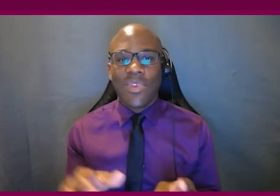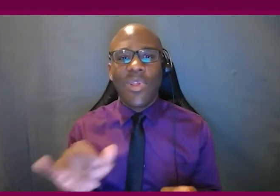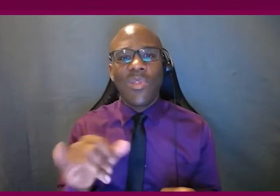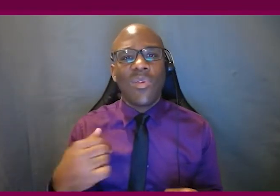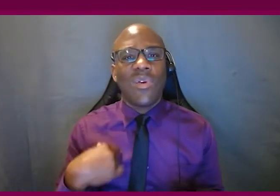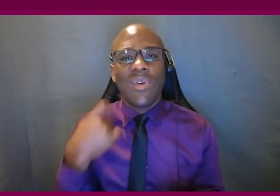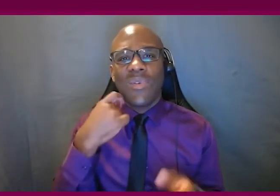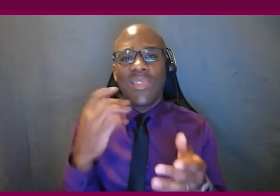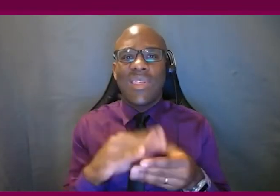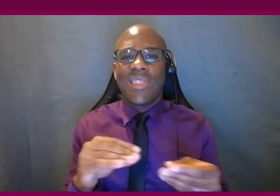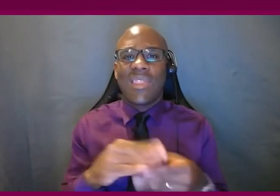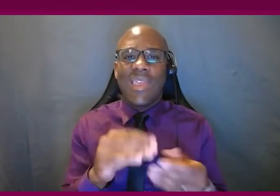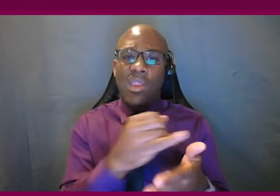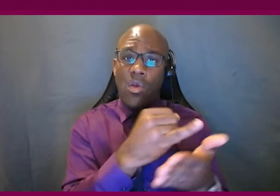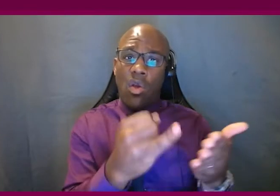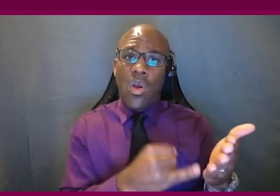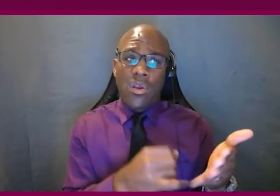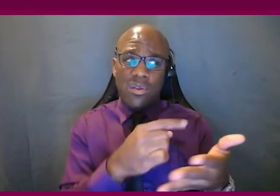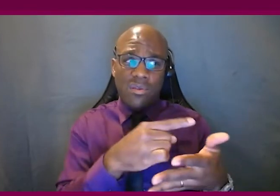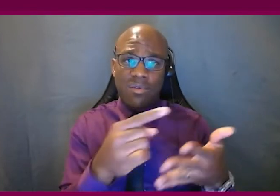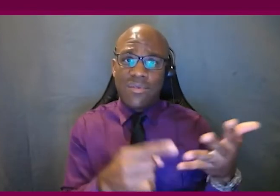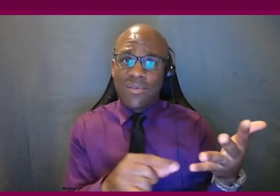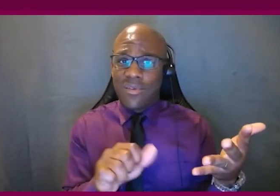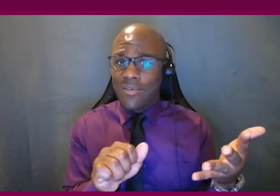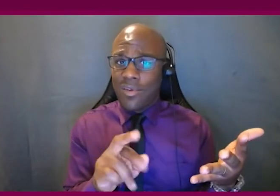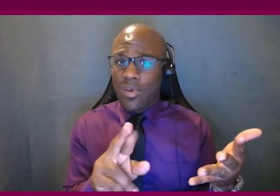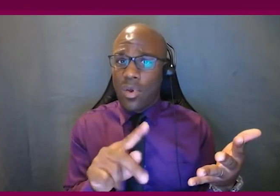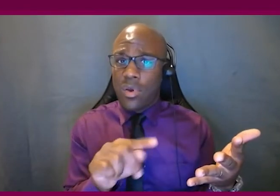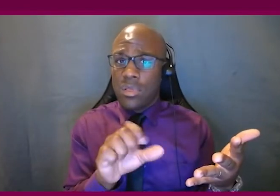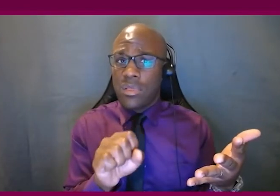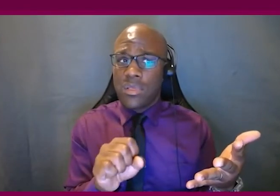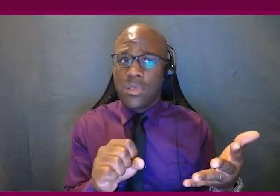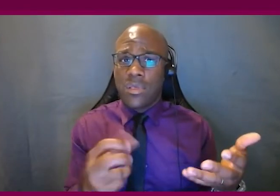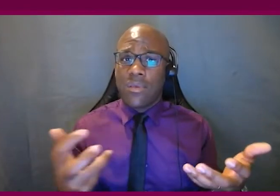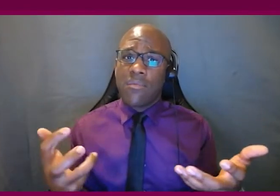Bri Beck: And humans were doing drawings on cave walls